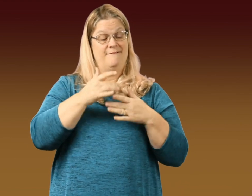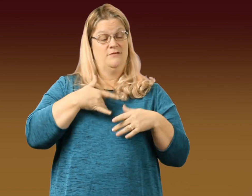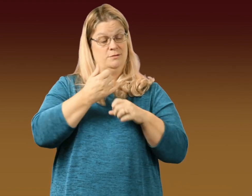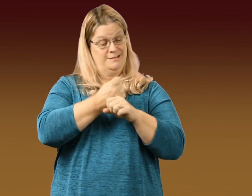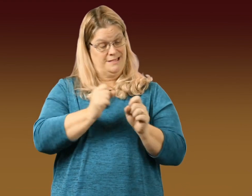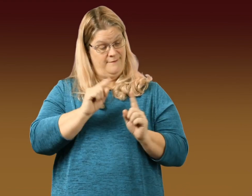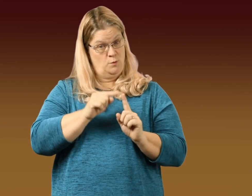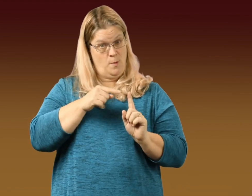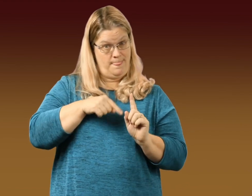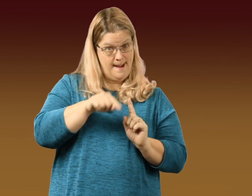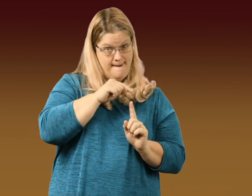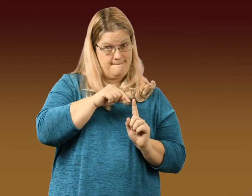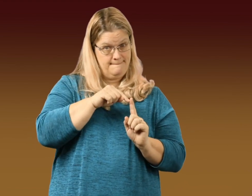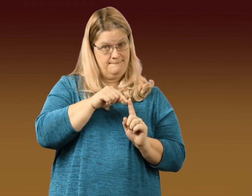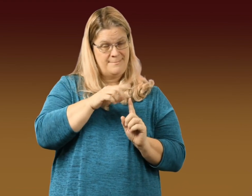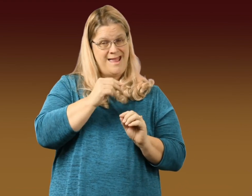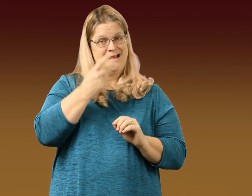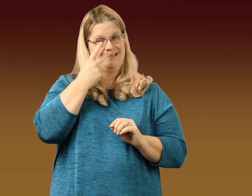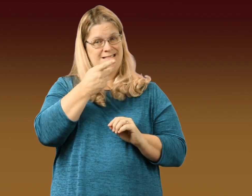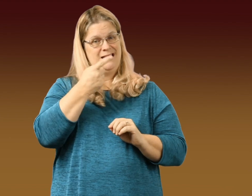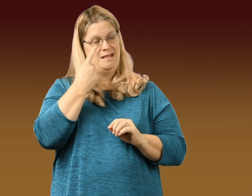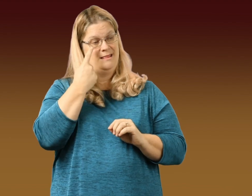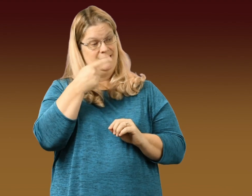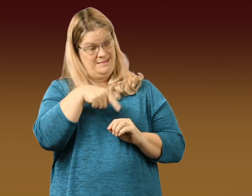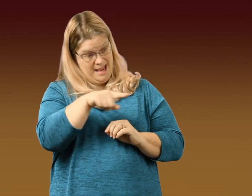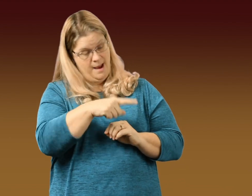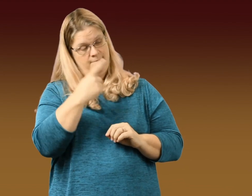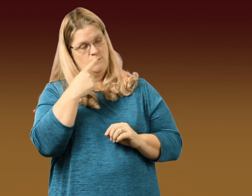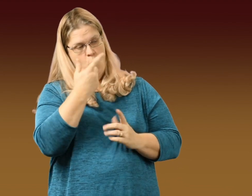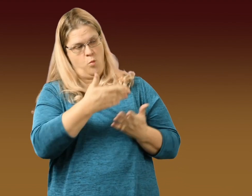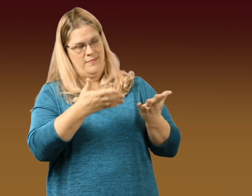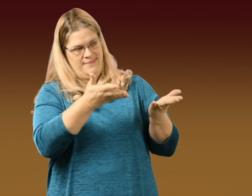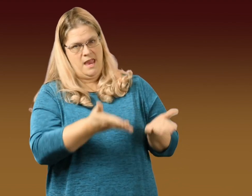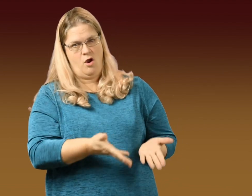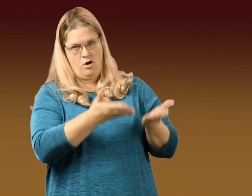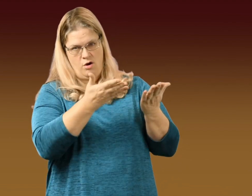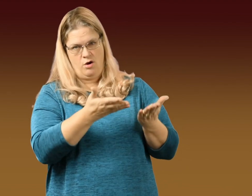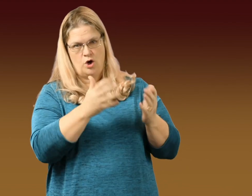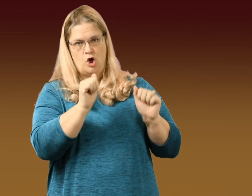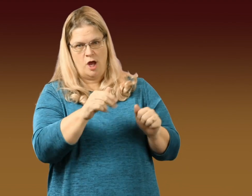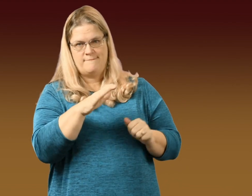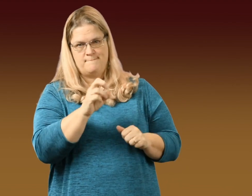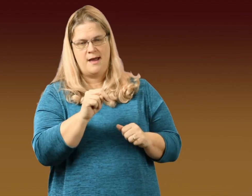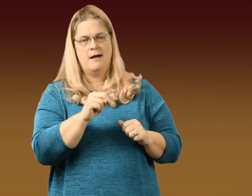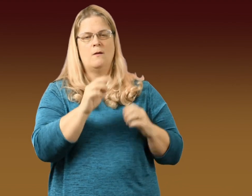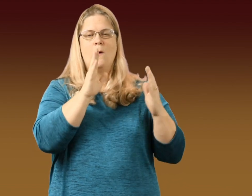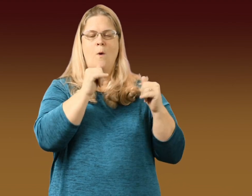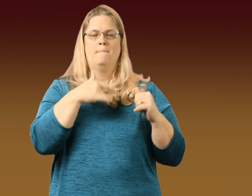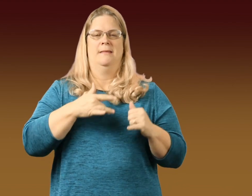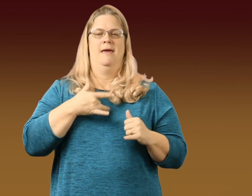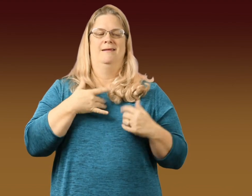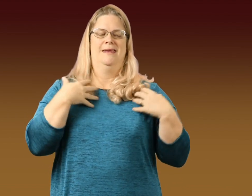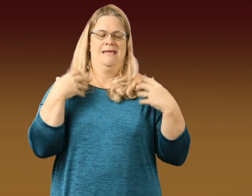creating a place in which they feel safe, and see them for what they could've been.